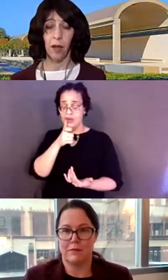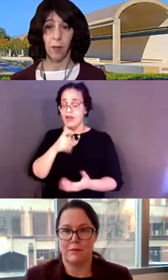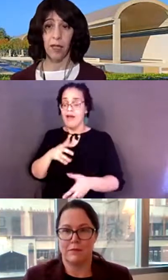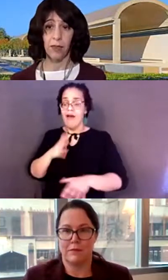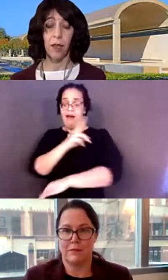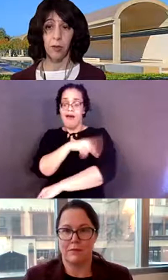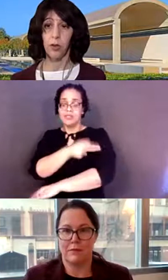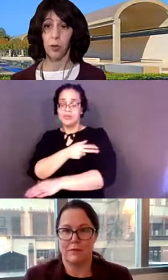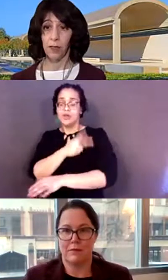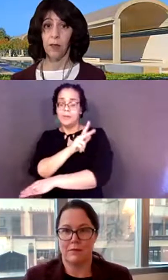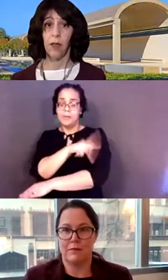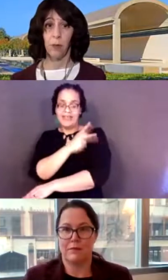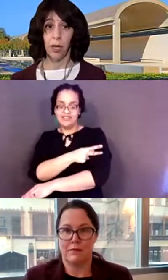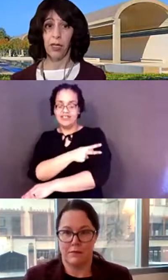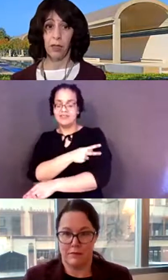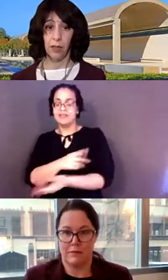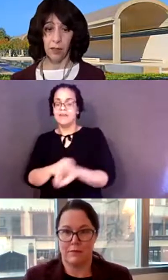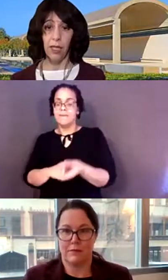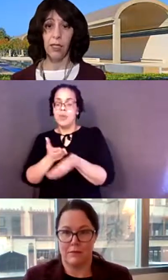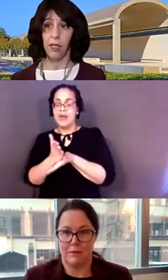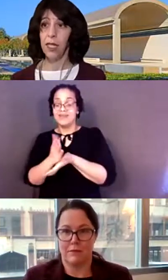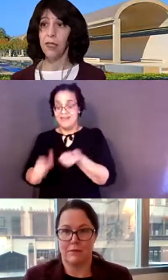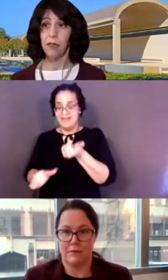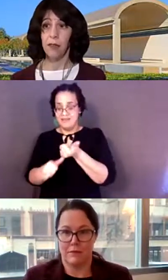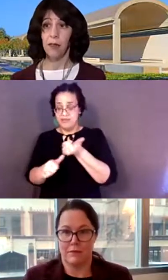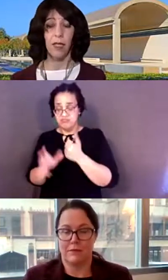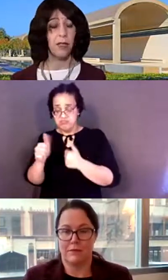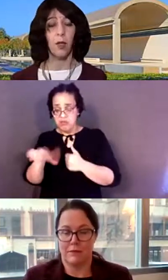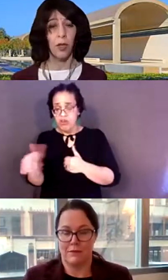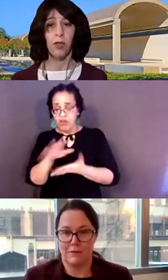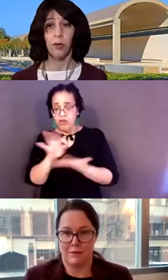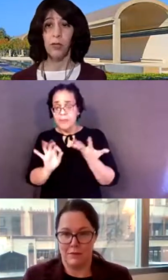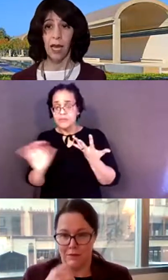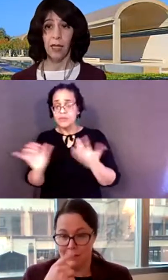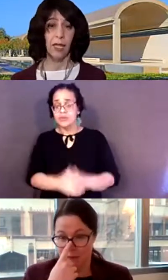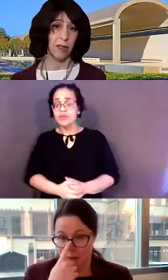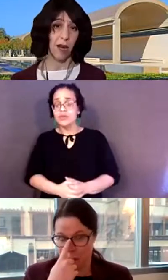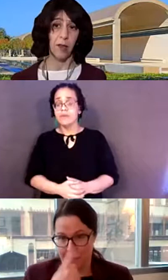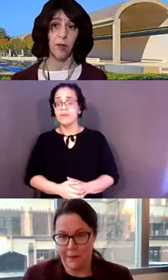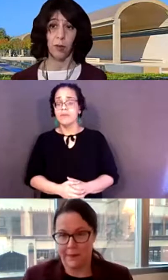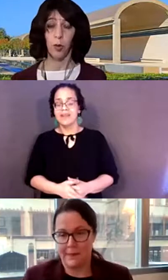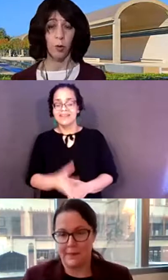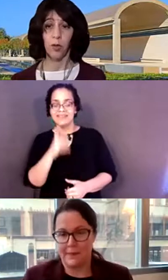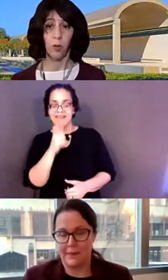that's another choice, but it isn't a question of who's